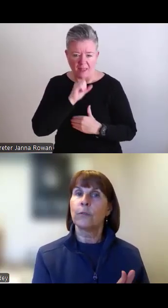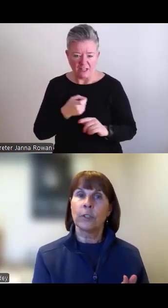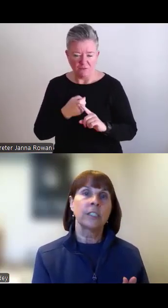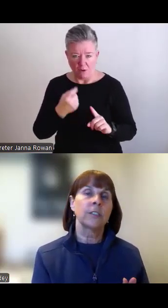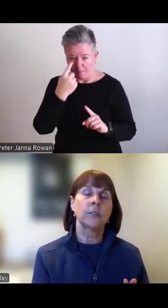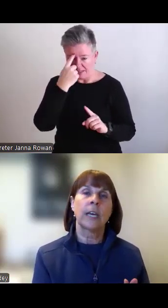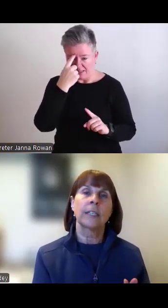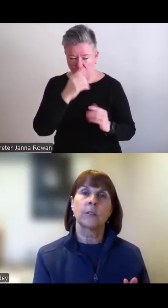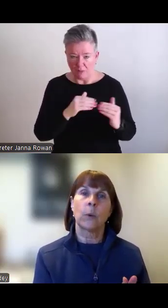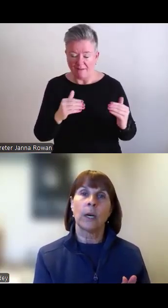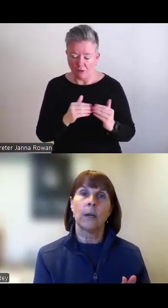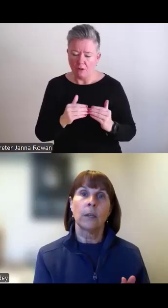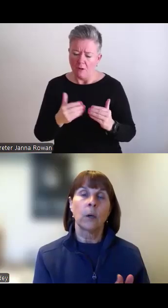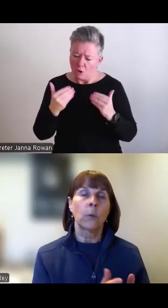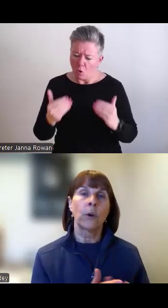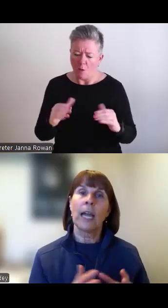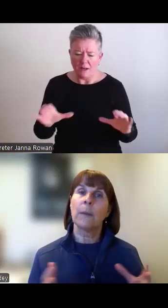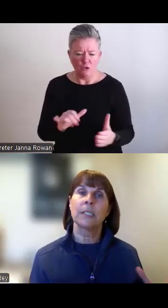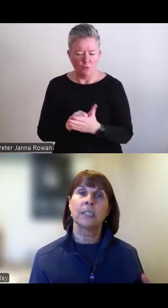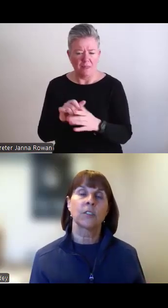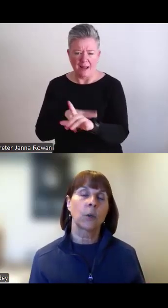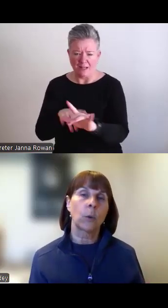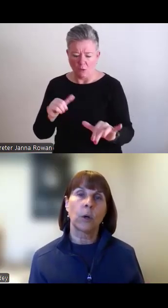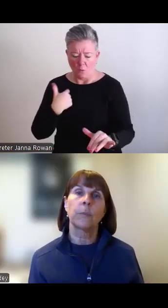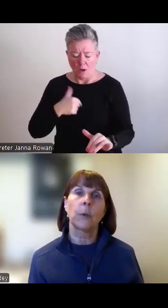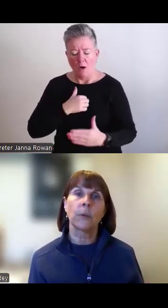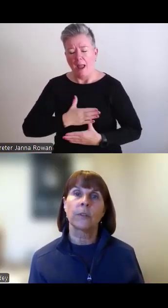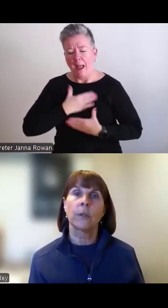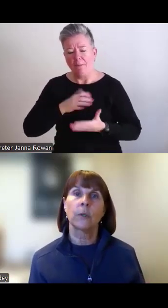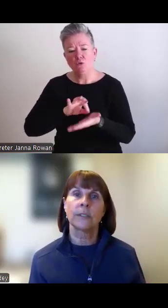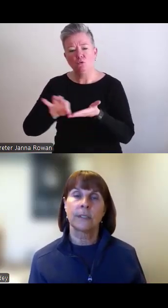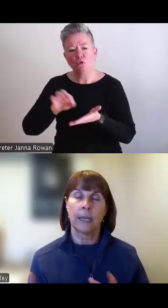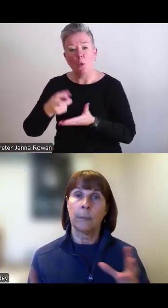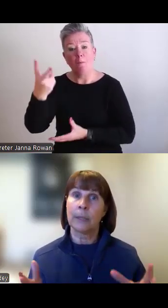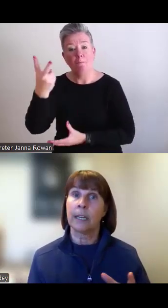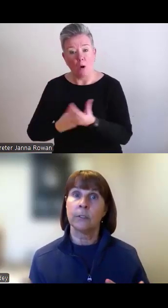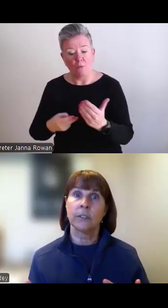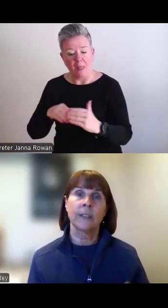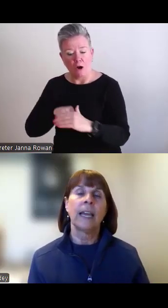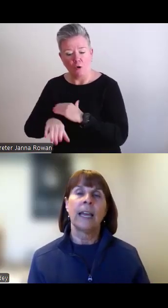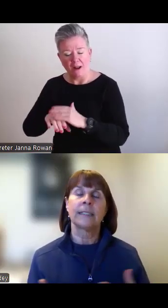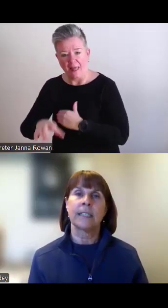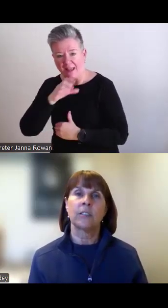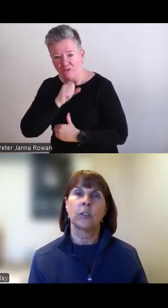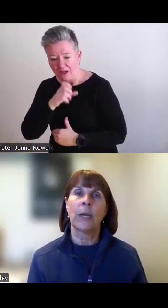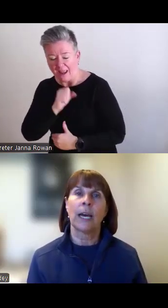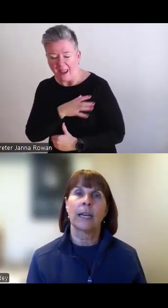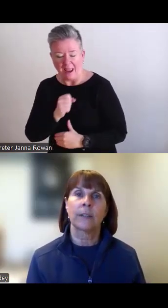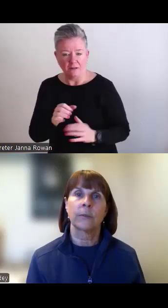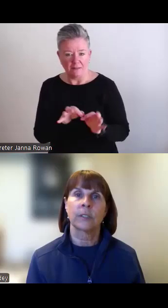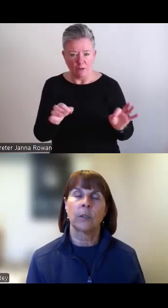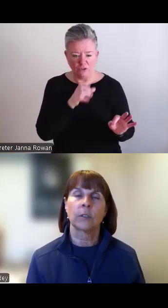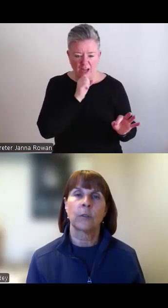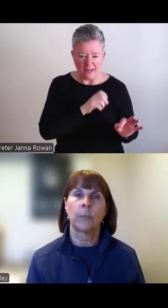feel free to do that as well. We're happy to score both of those levels and send you back the results